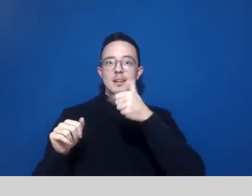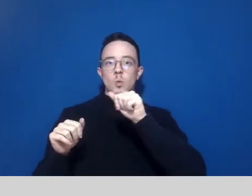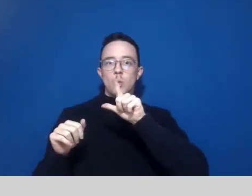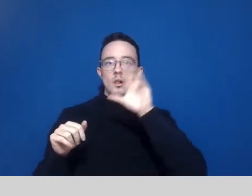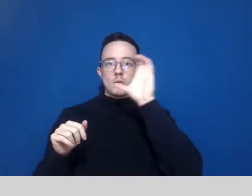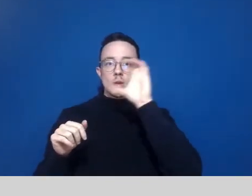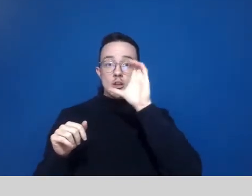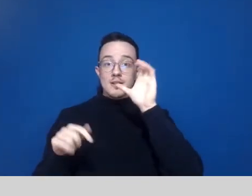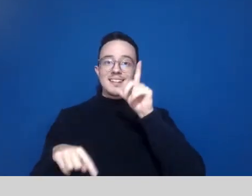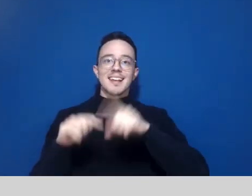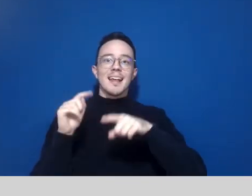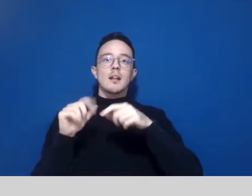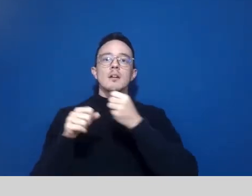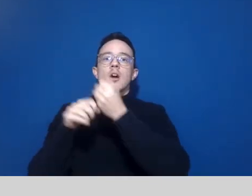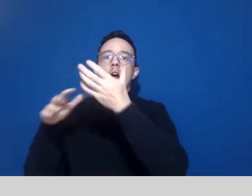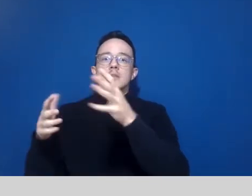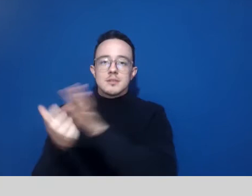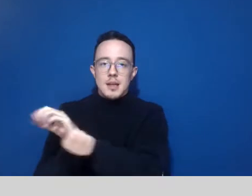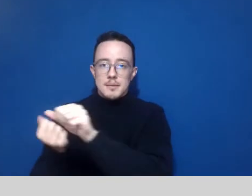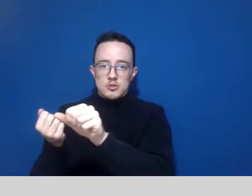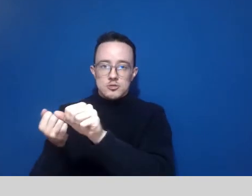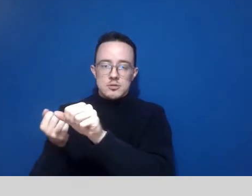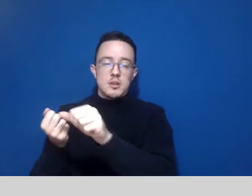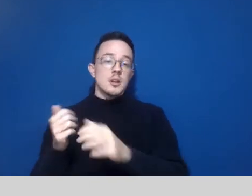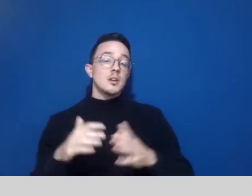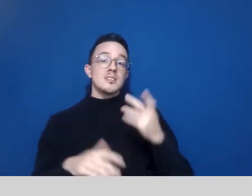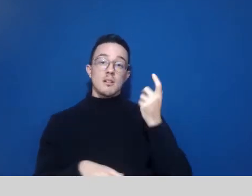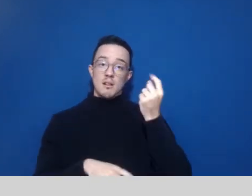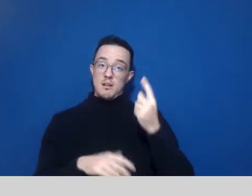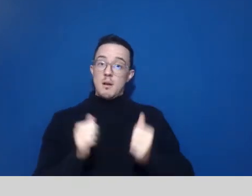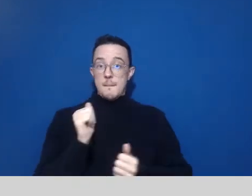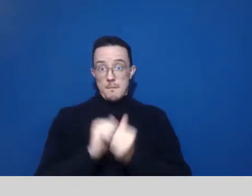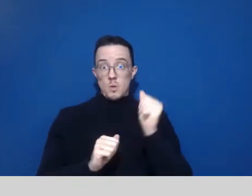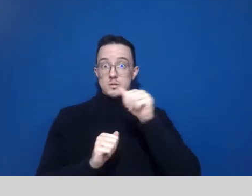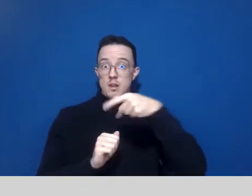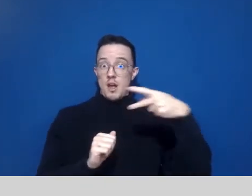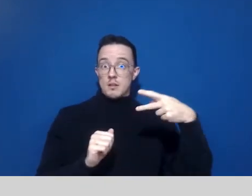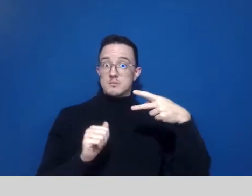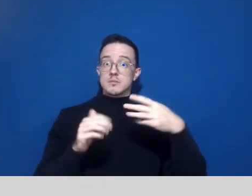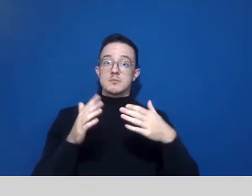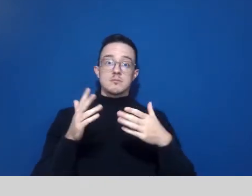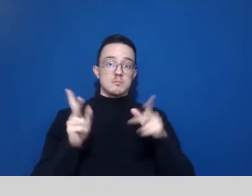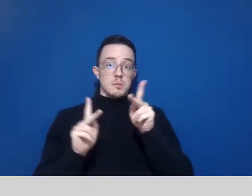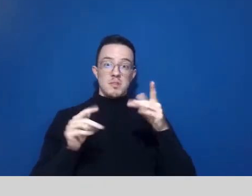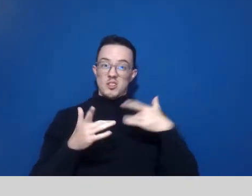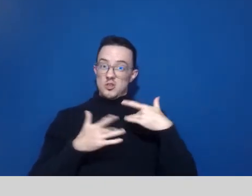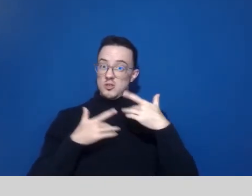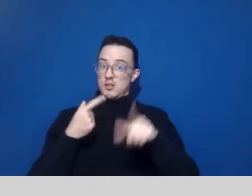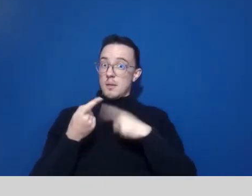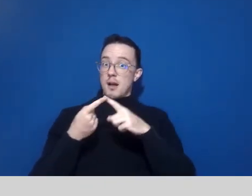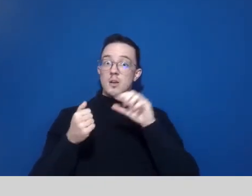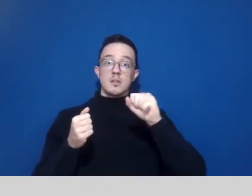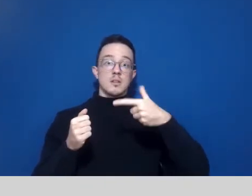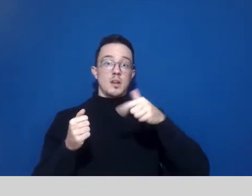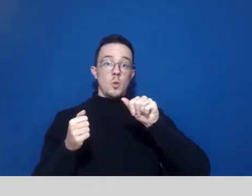to that database. So SQL injection, which in most web applications, is a serious security vulnerability.